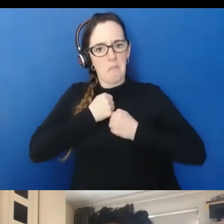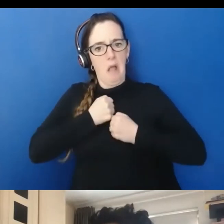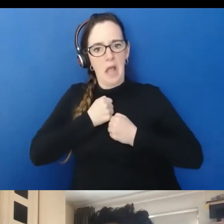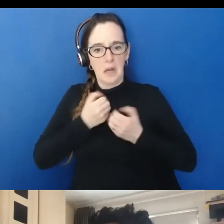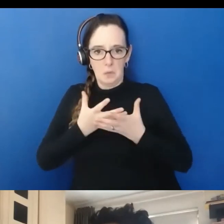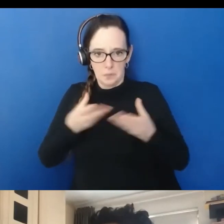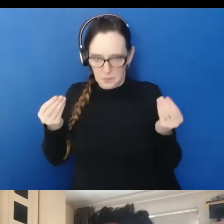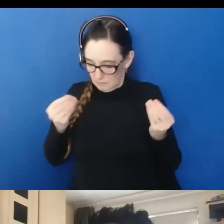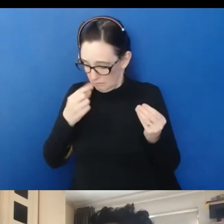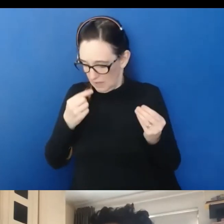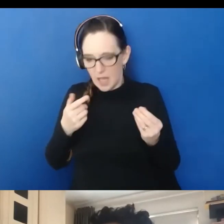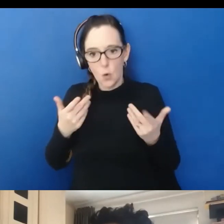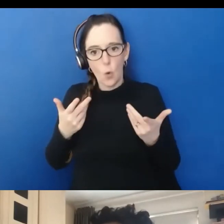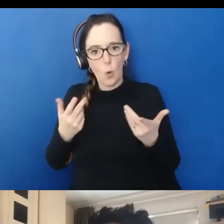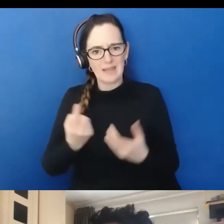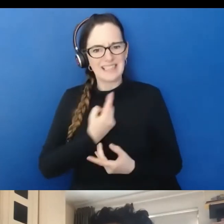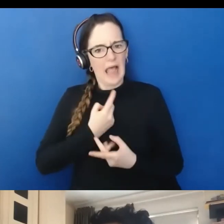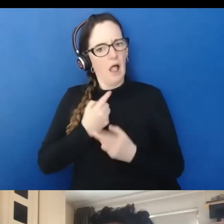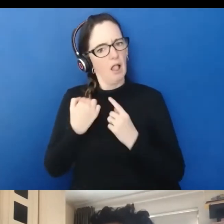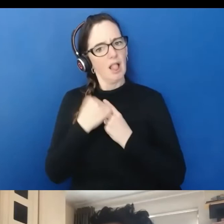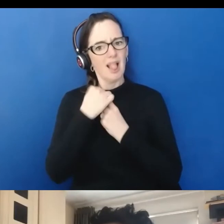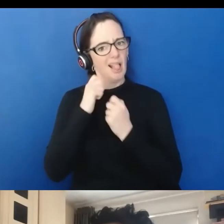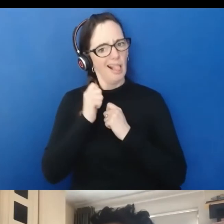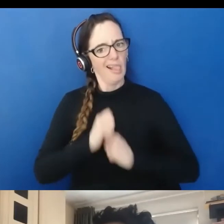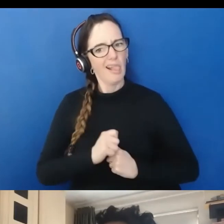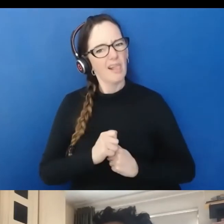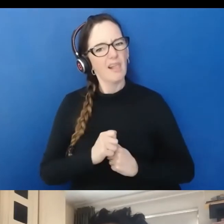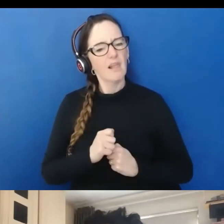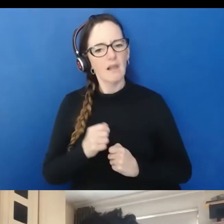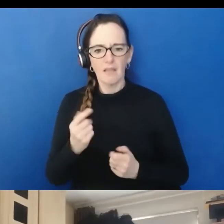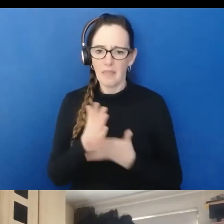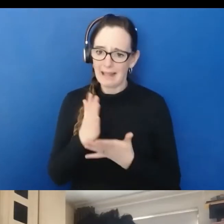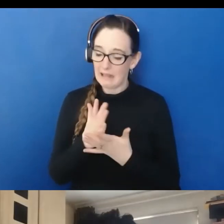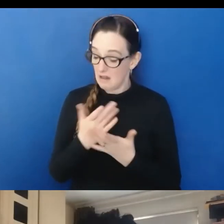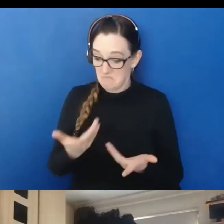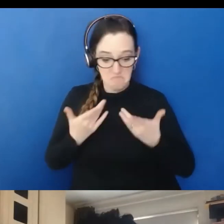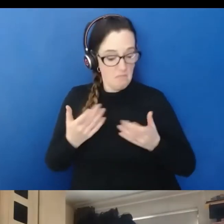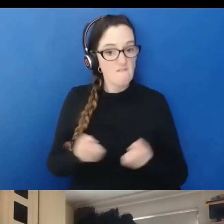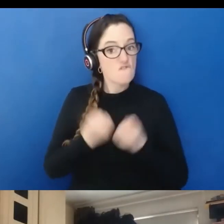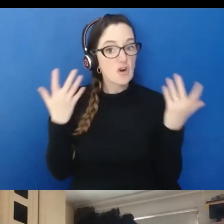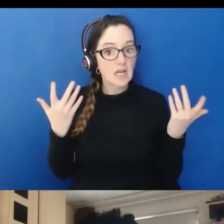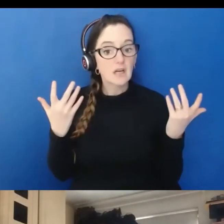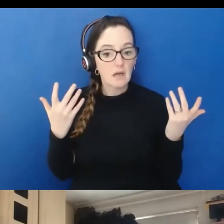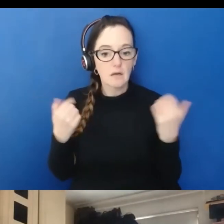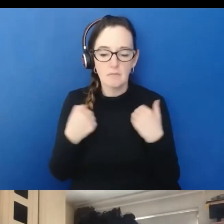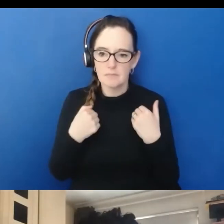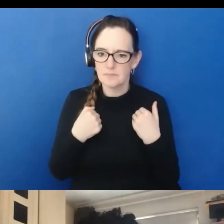on our freedom of being. One thing that I sort of pulled out of your